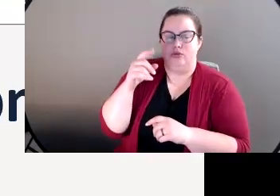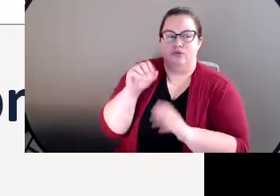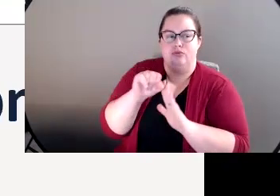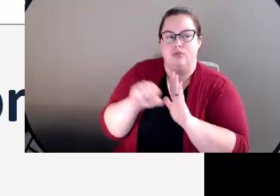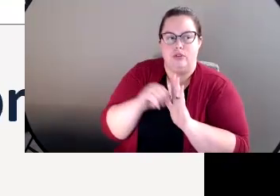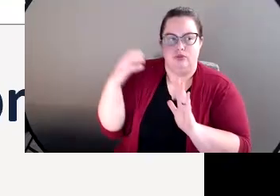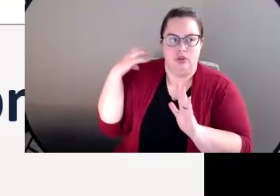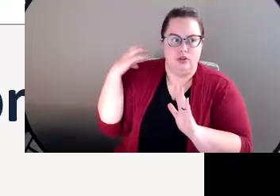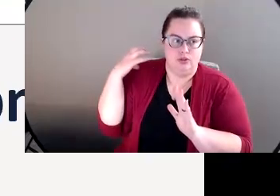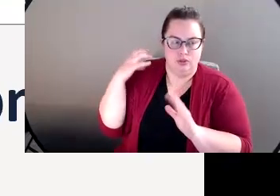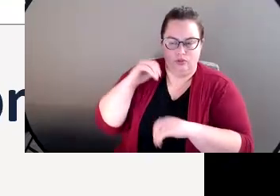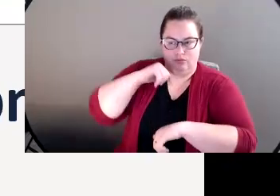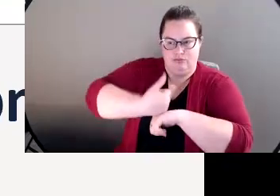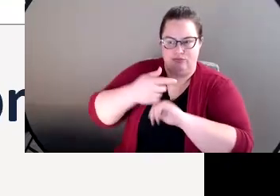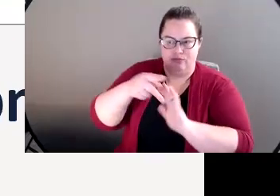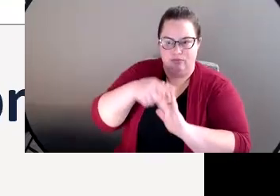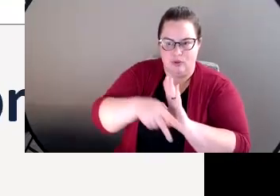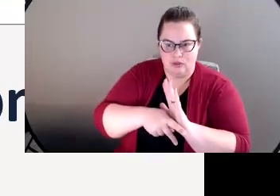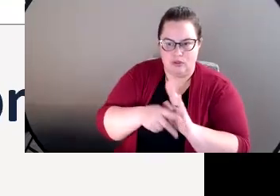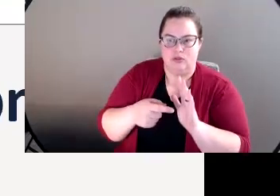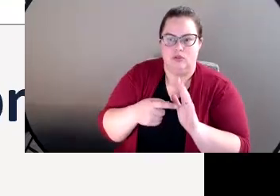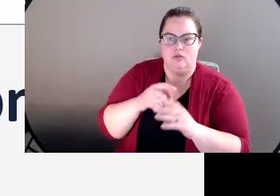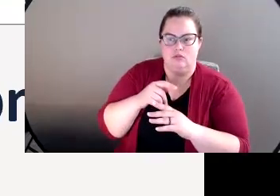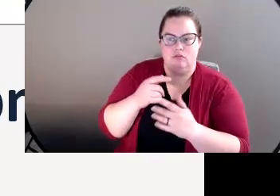and provided a guideline, a timeline of when this would start.